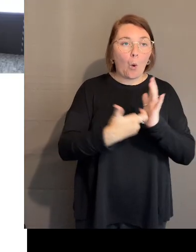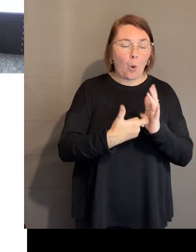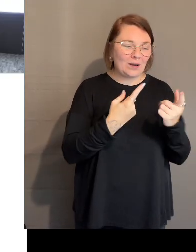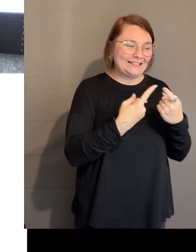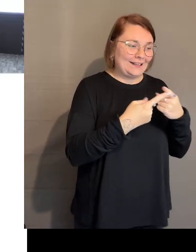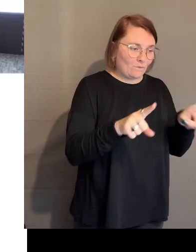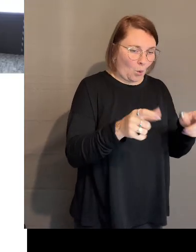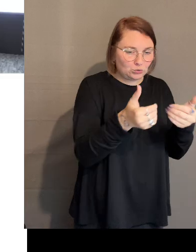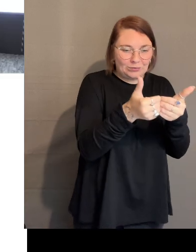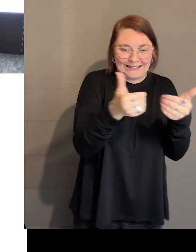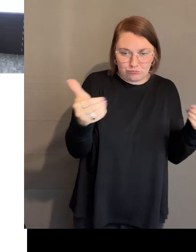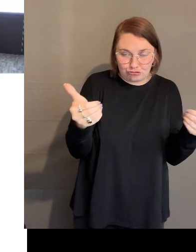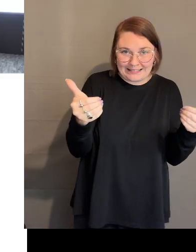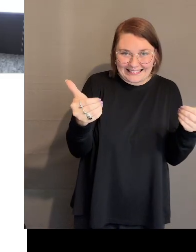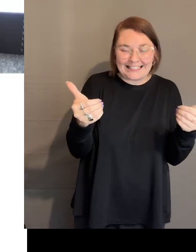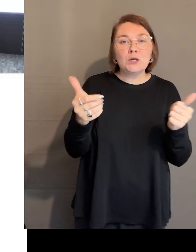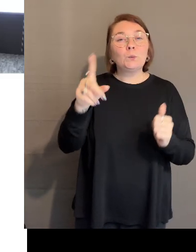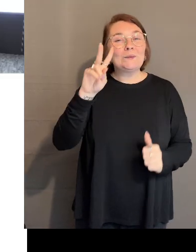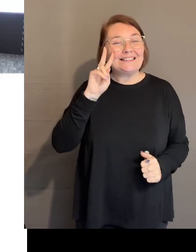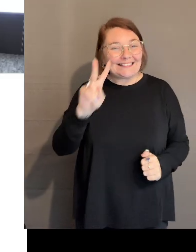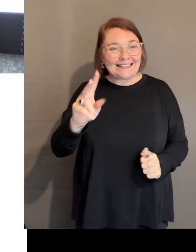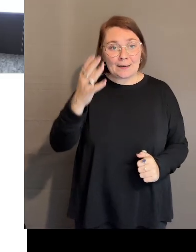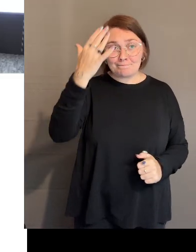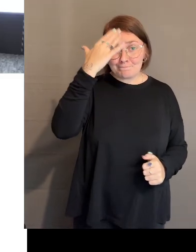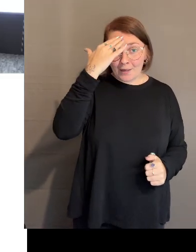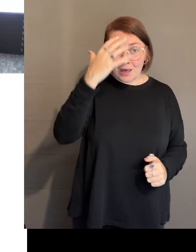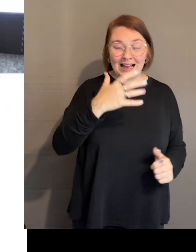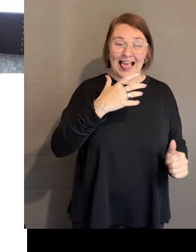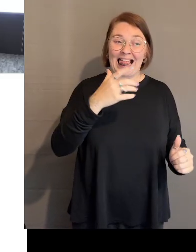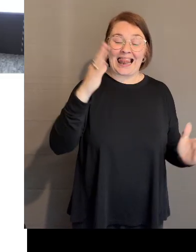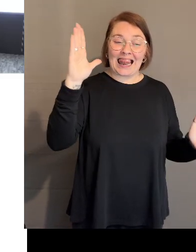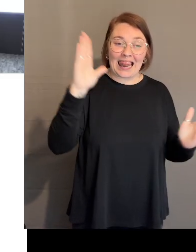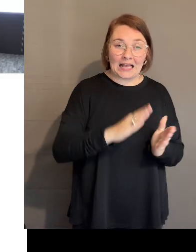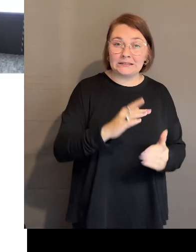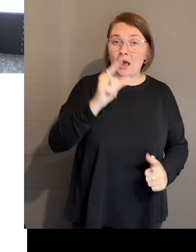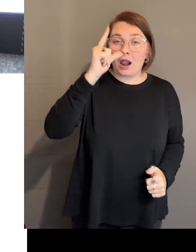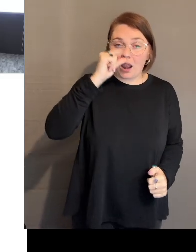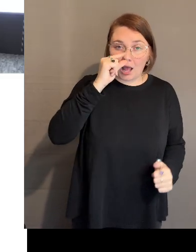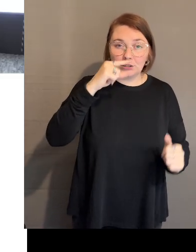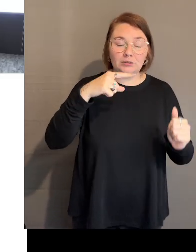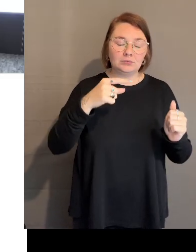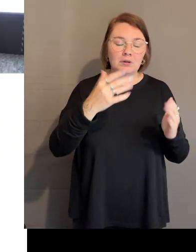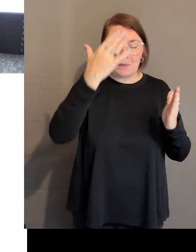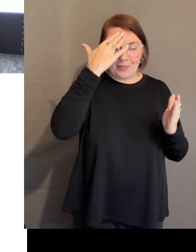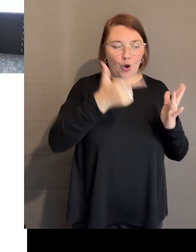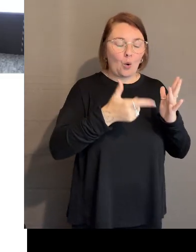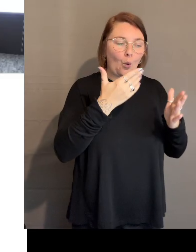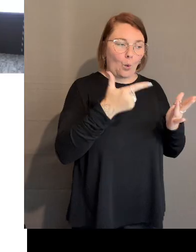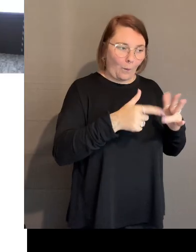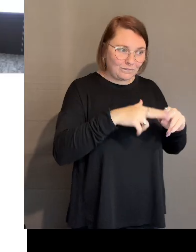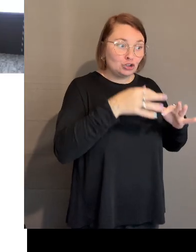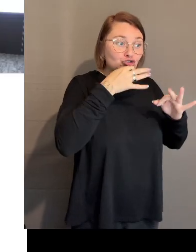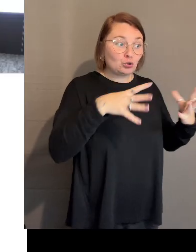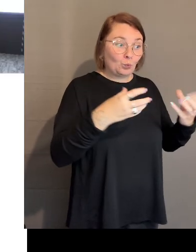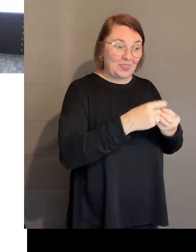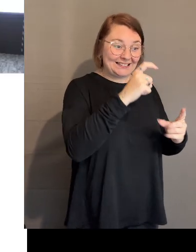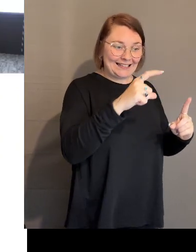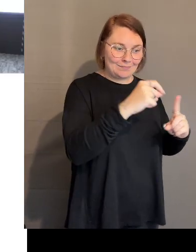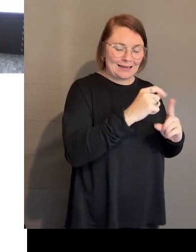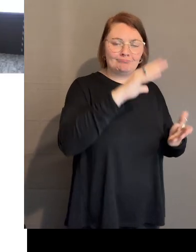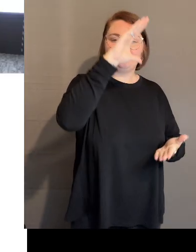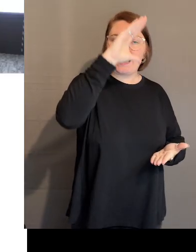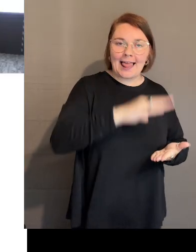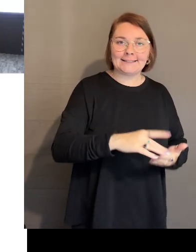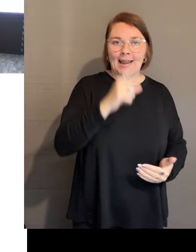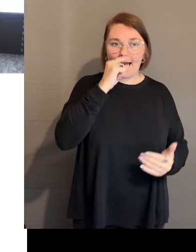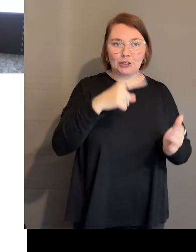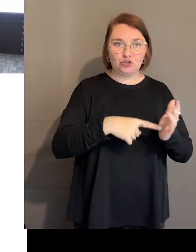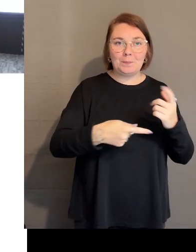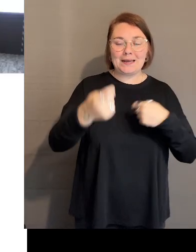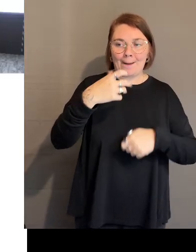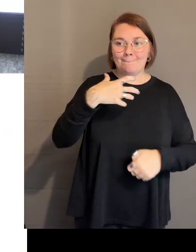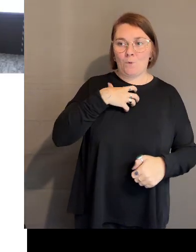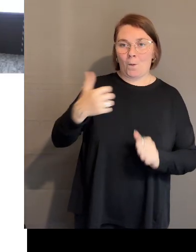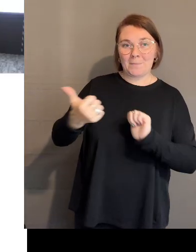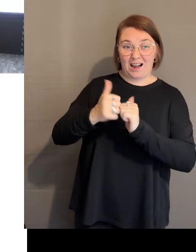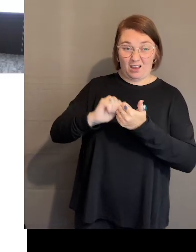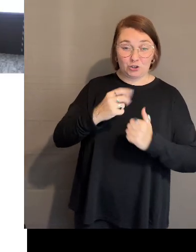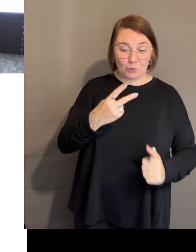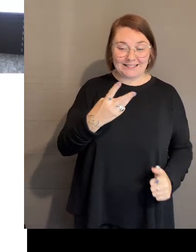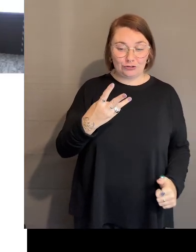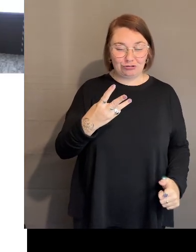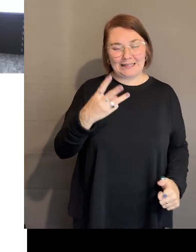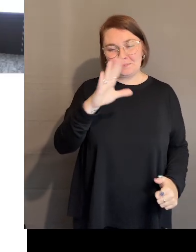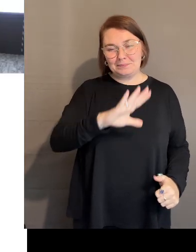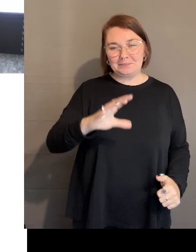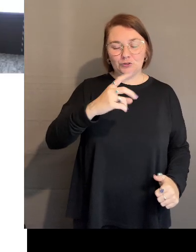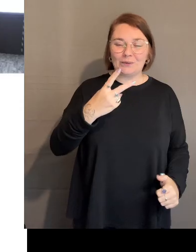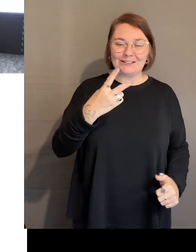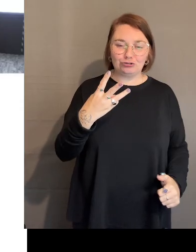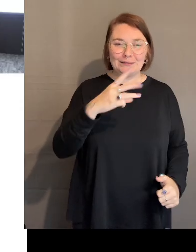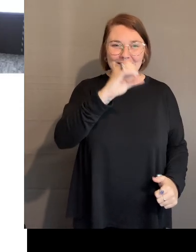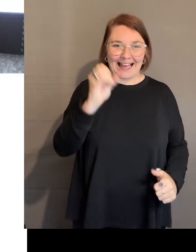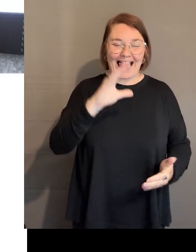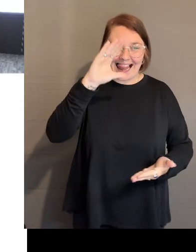or if you divorce, to separate. We see that mothers are much less likely to… mothers of children with CP are much less likely to repartner, 23% about less likely.